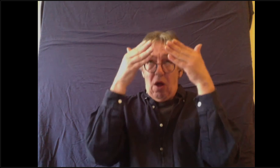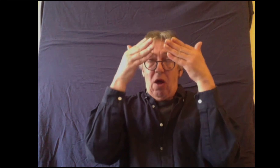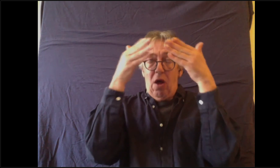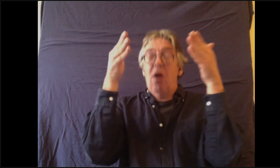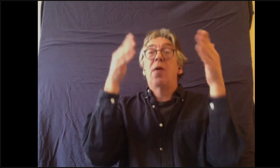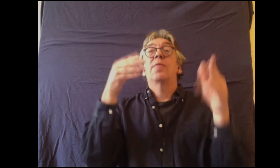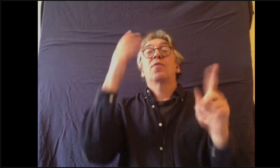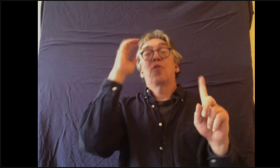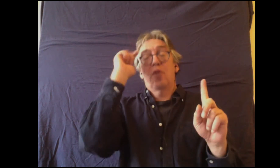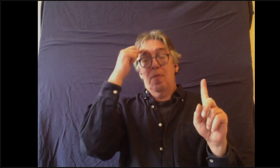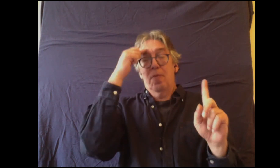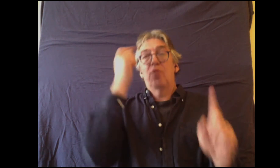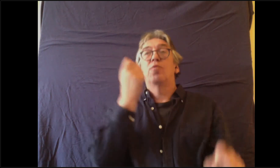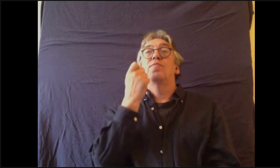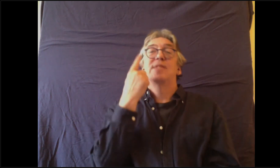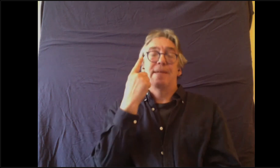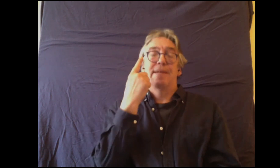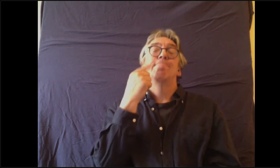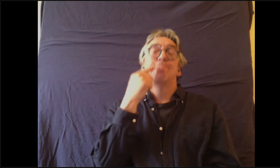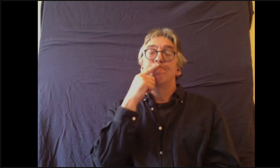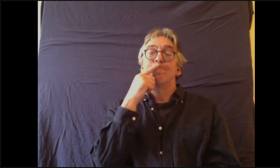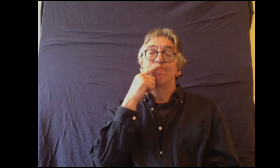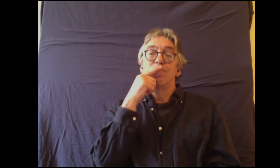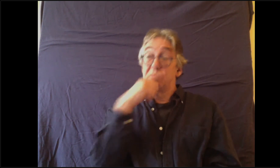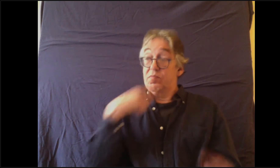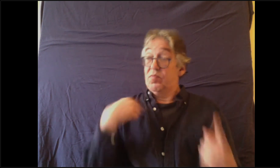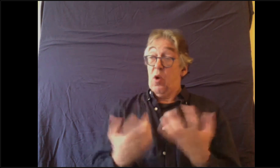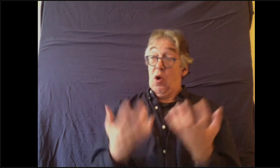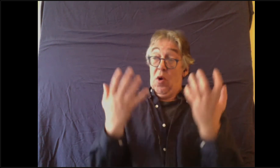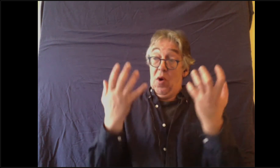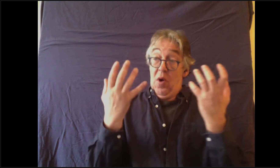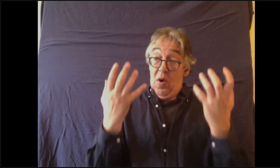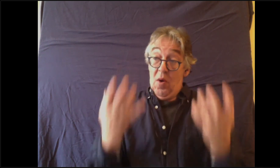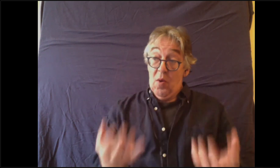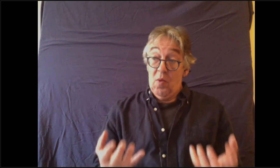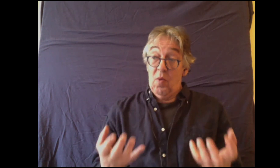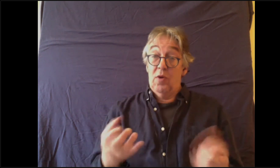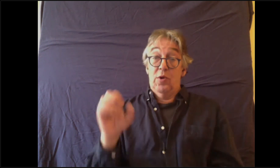that if we're going to fulfil the promises of the SDGs